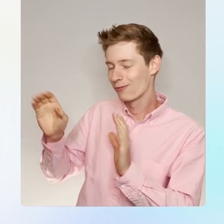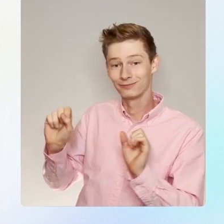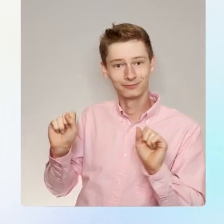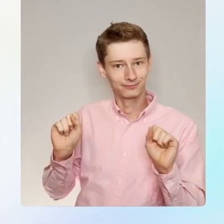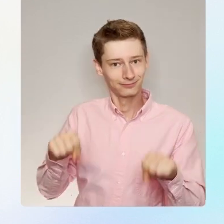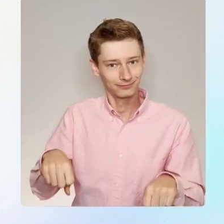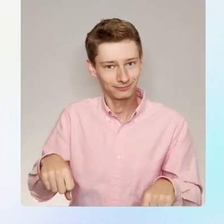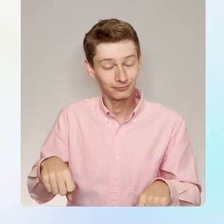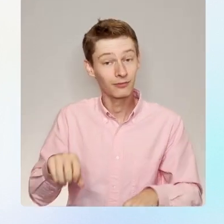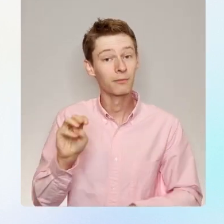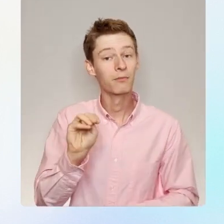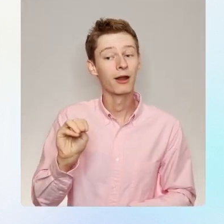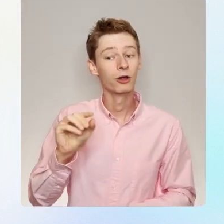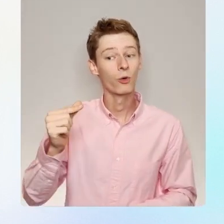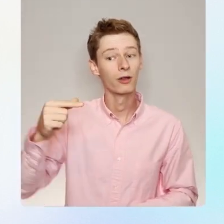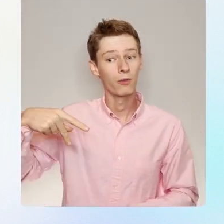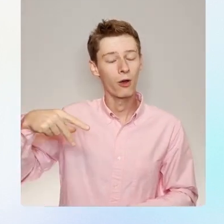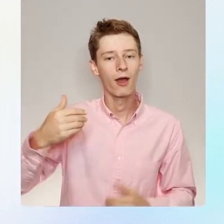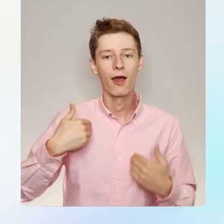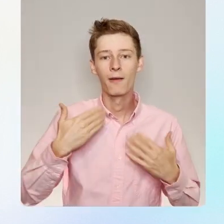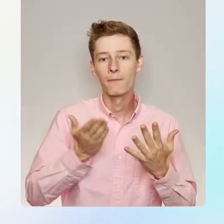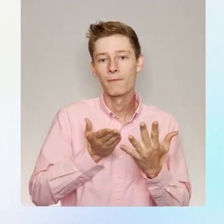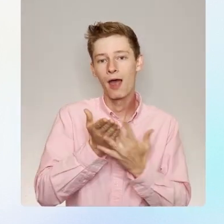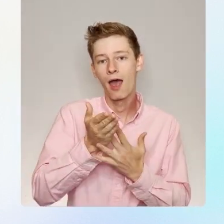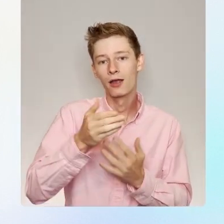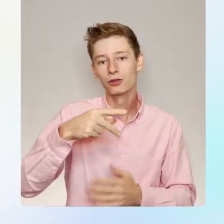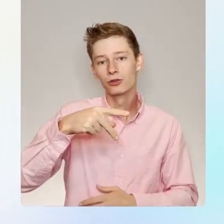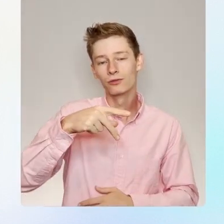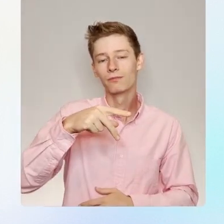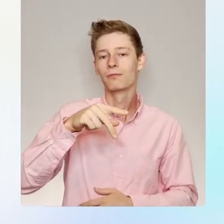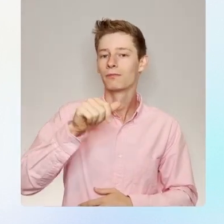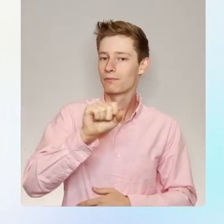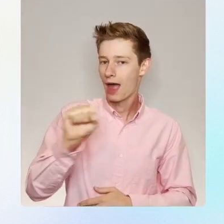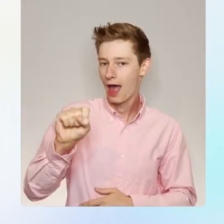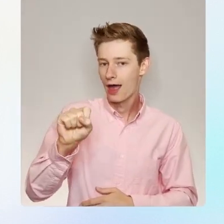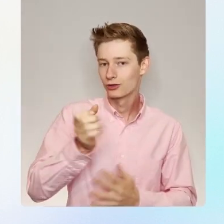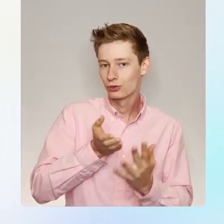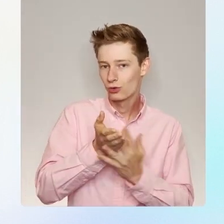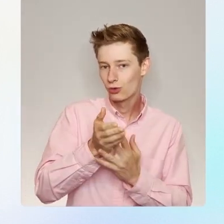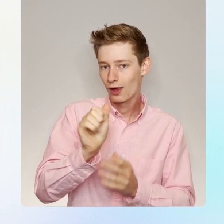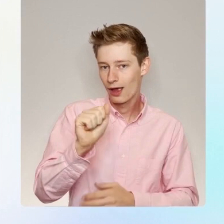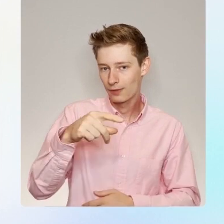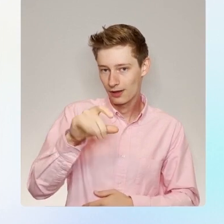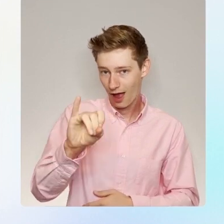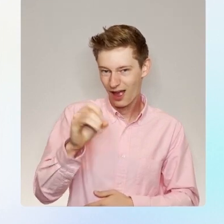On Meta Quest Pro, the pass through API that we released earlier this year on Meta Quest 2 rises